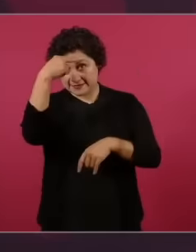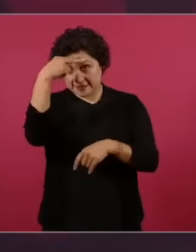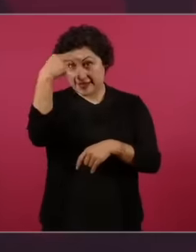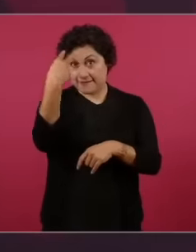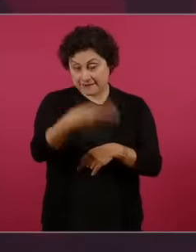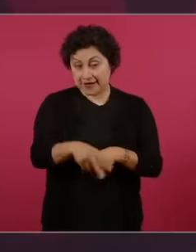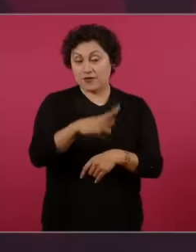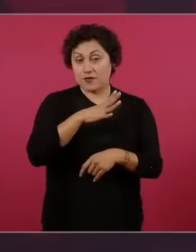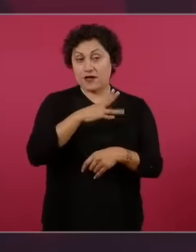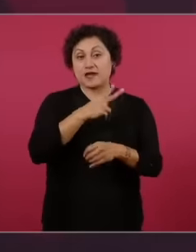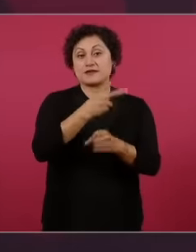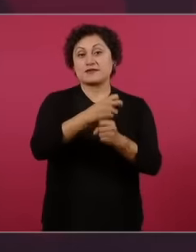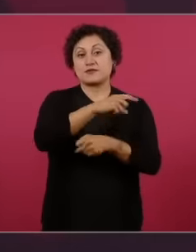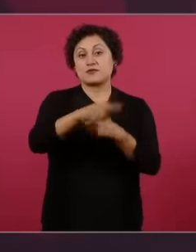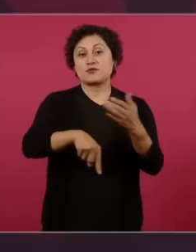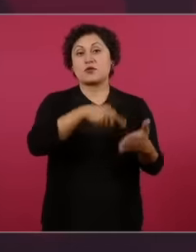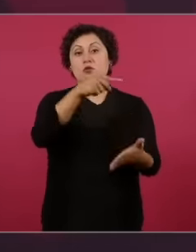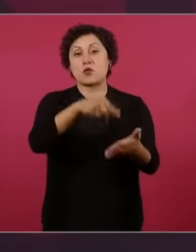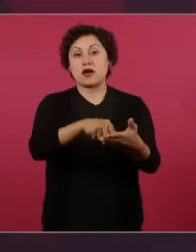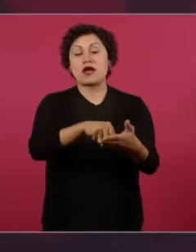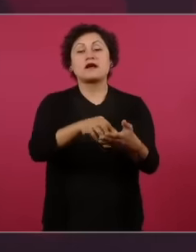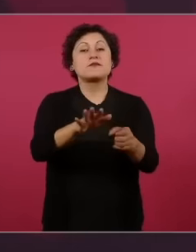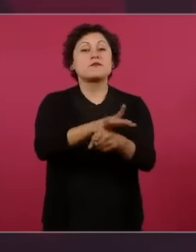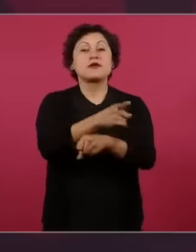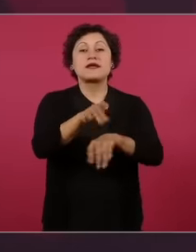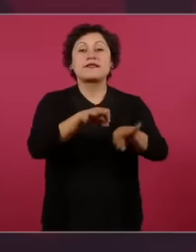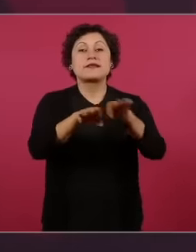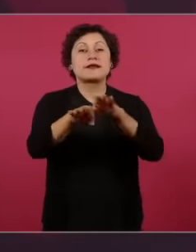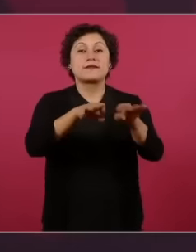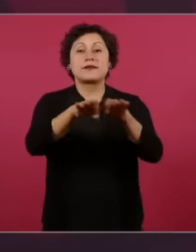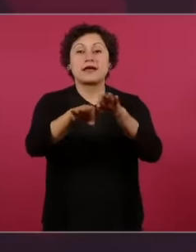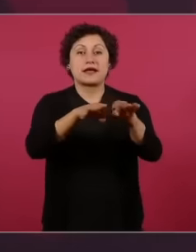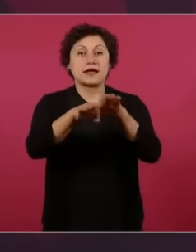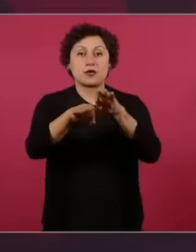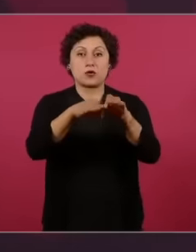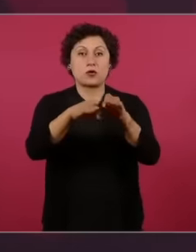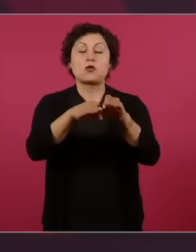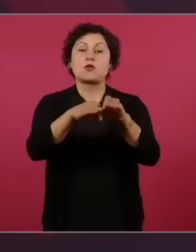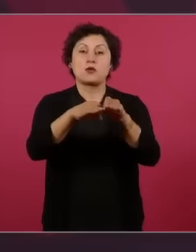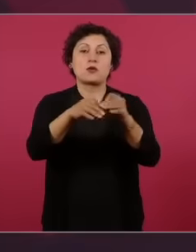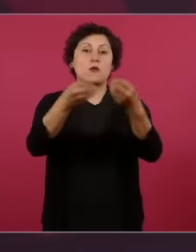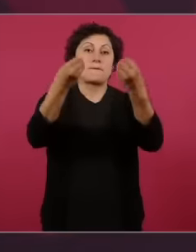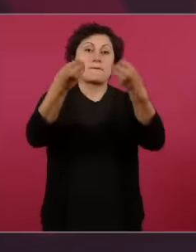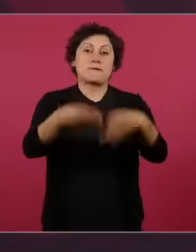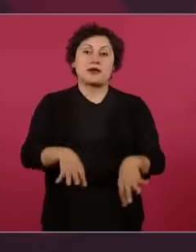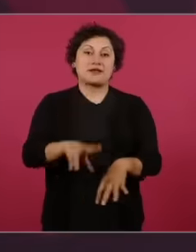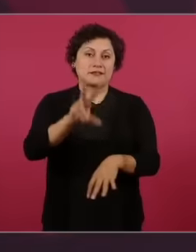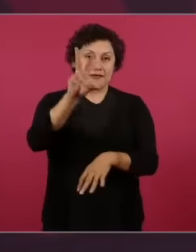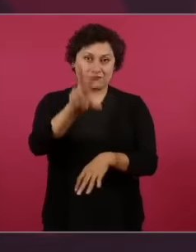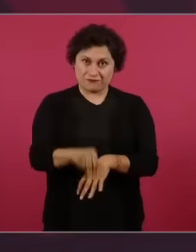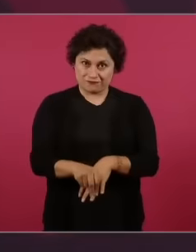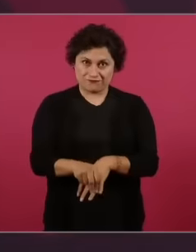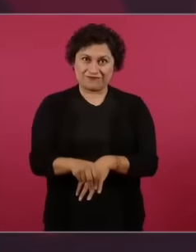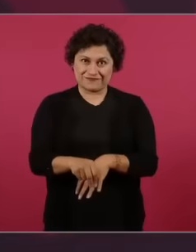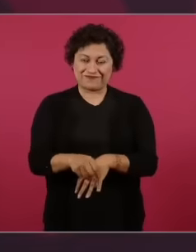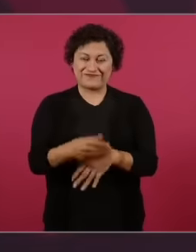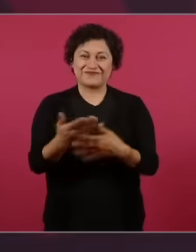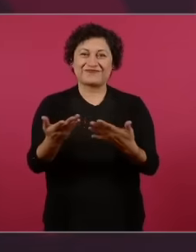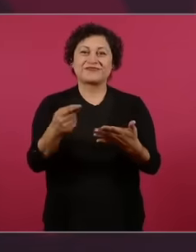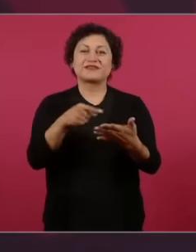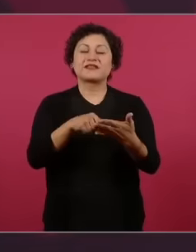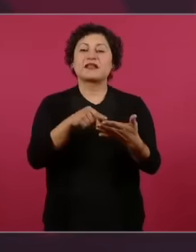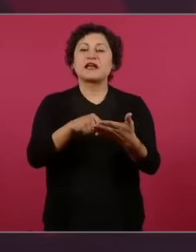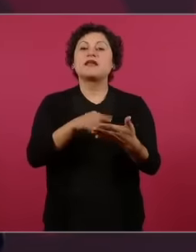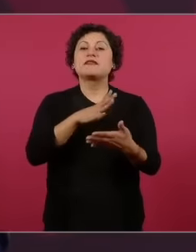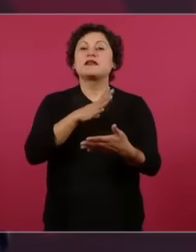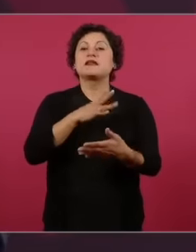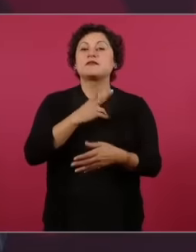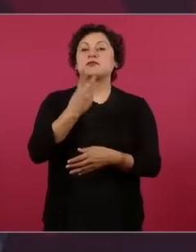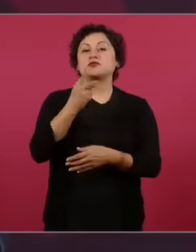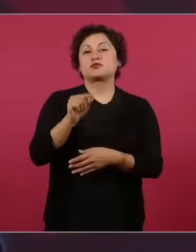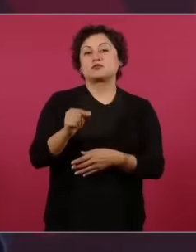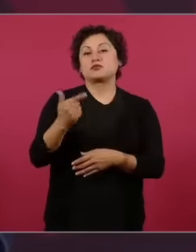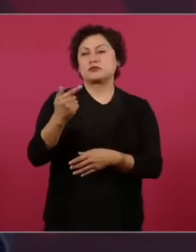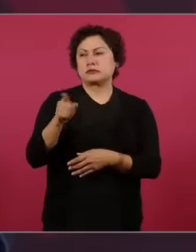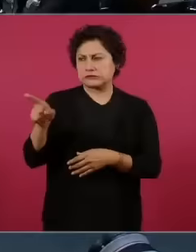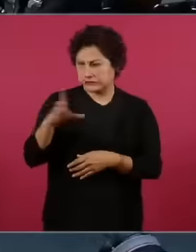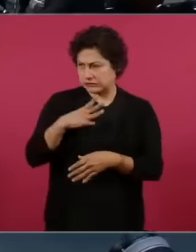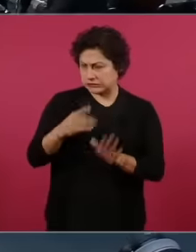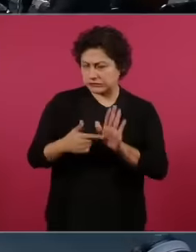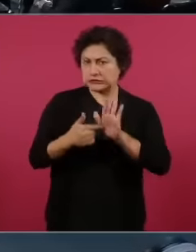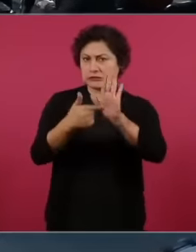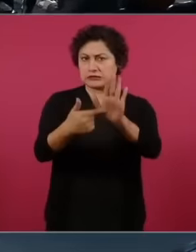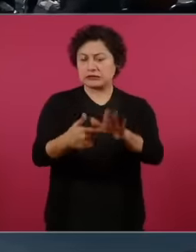unemployment second we have 2.7 you have there